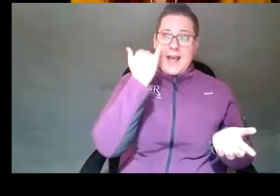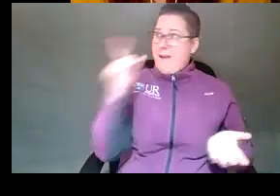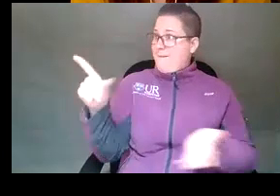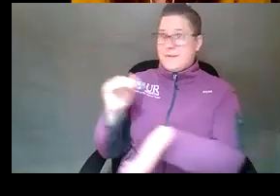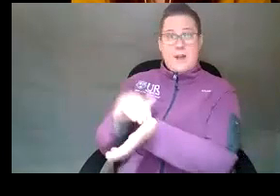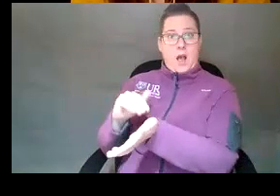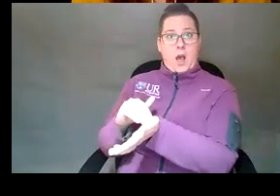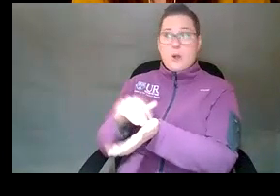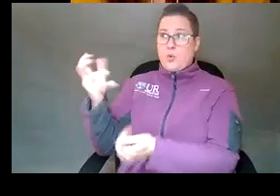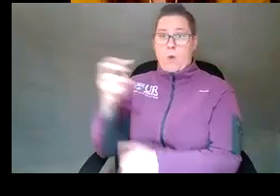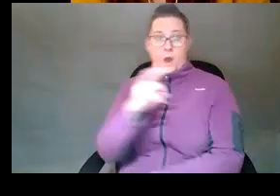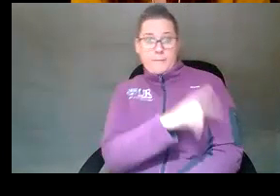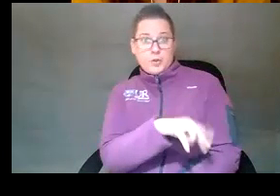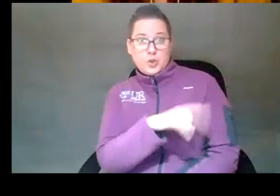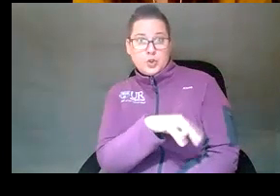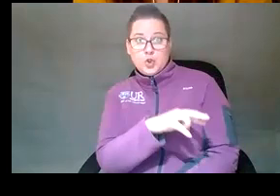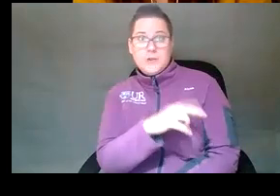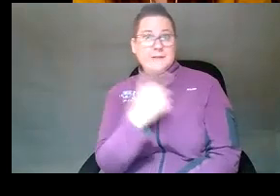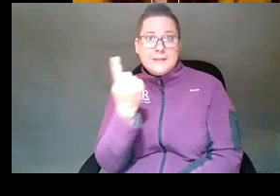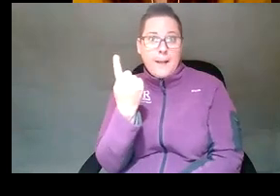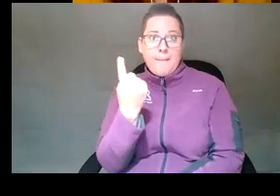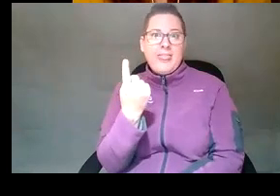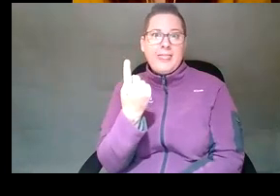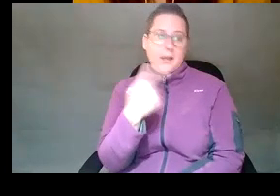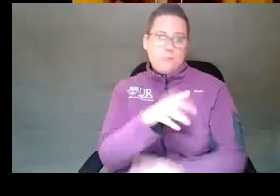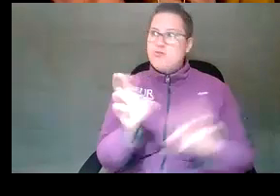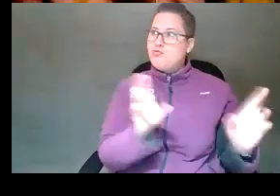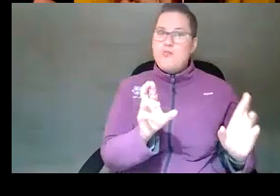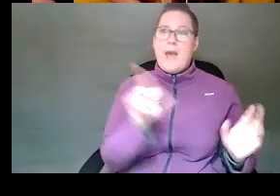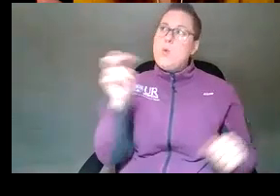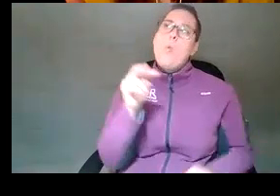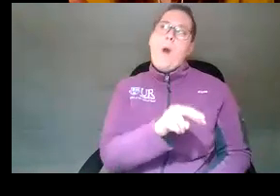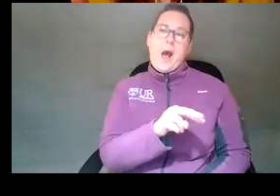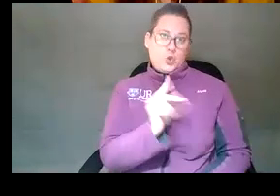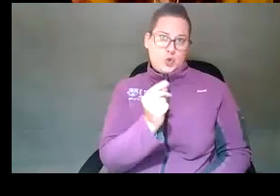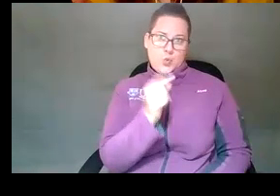observe you or your child engaging during the visit or to see what your child is doing